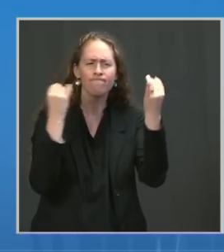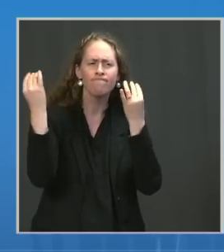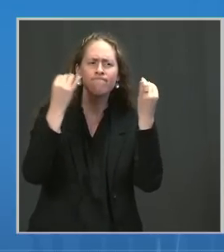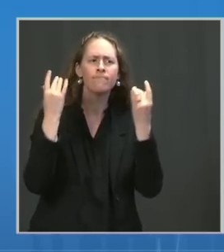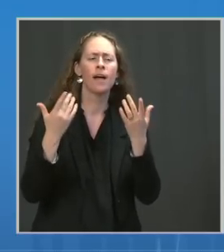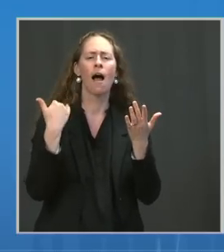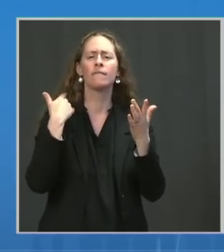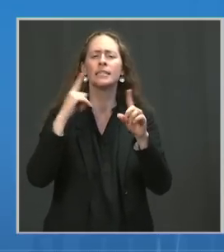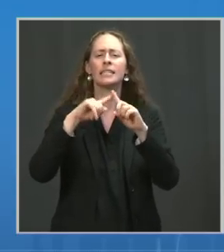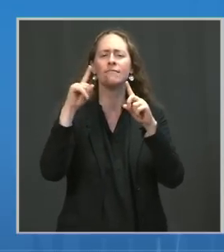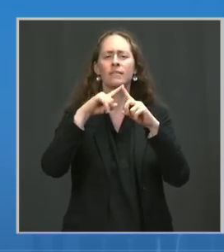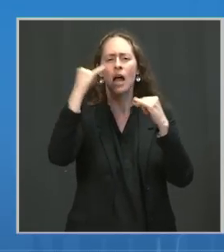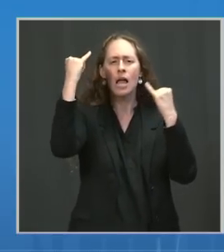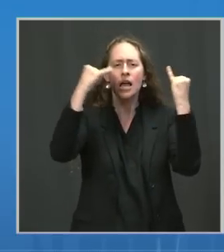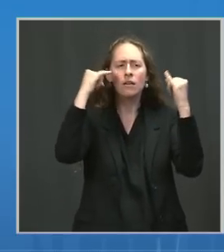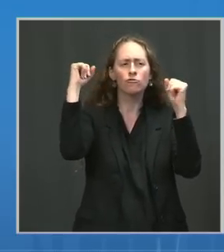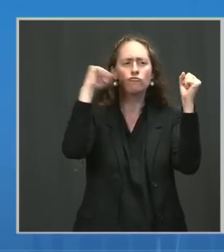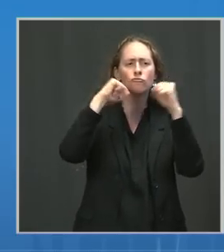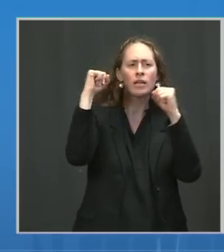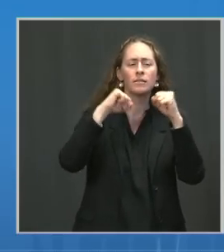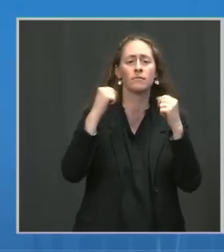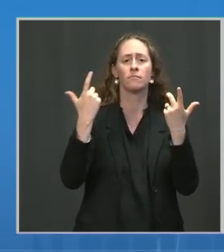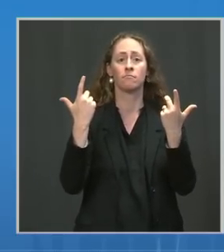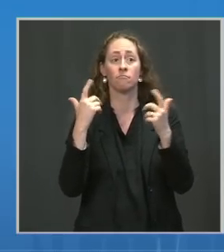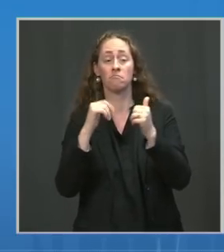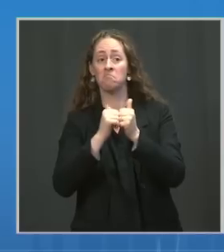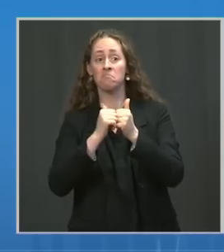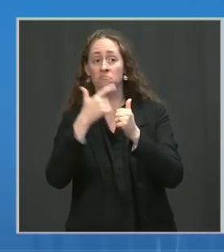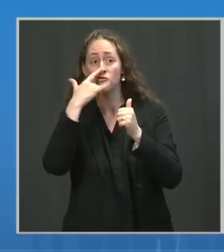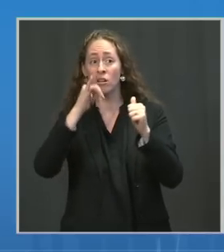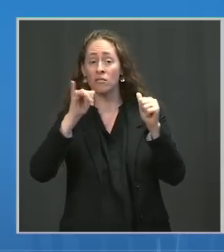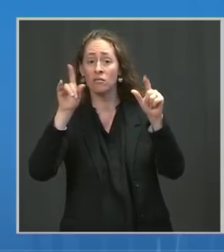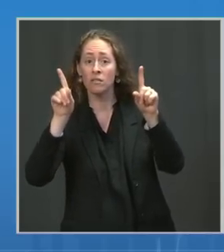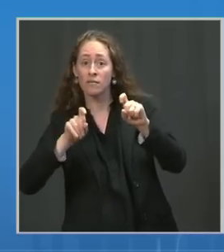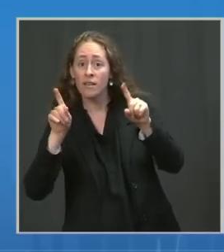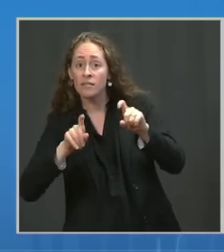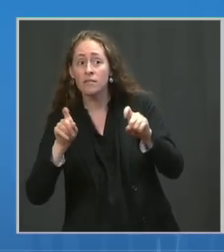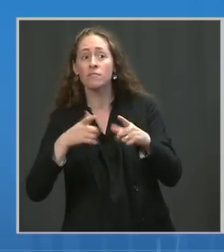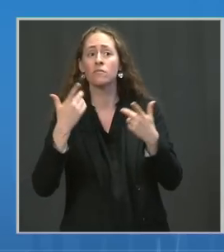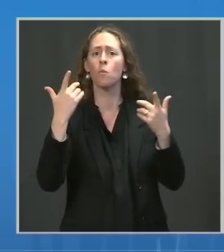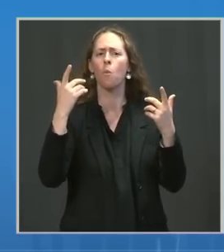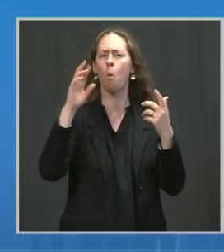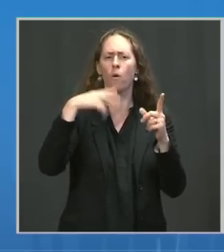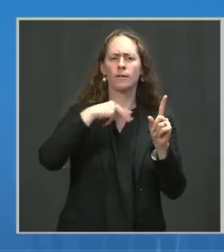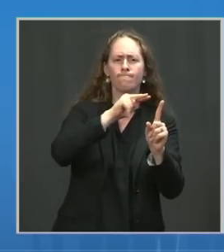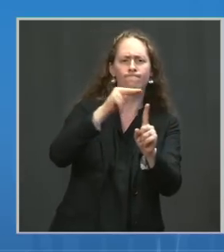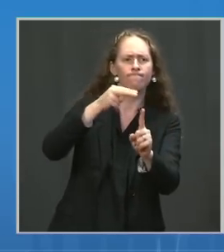including increased testing, contact tracing, and indoor mask wearing. And within two weeks,